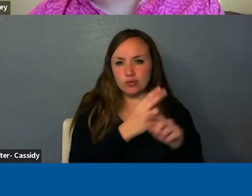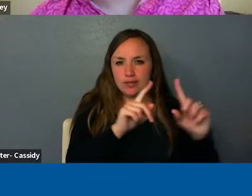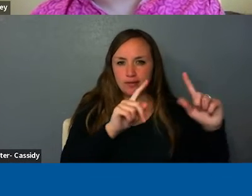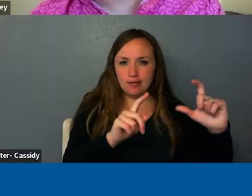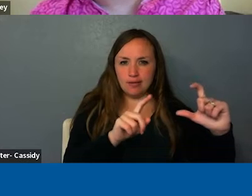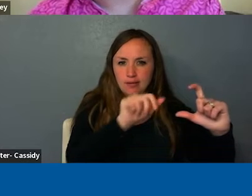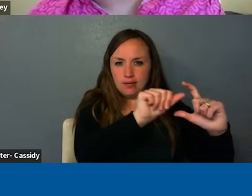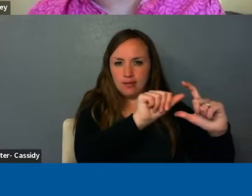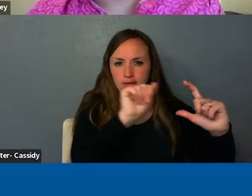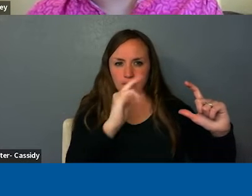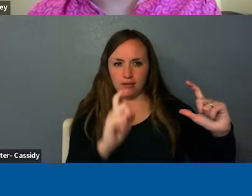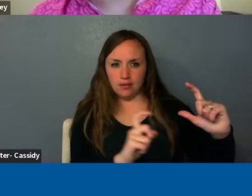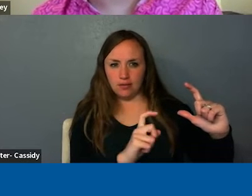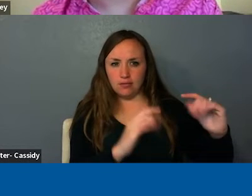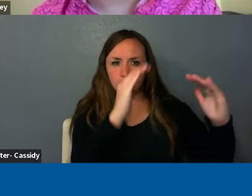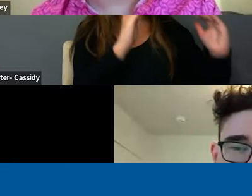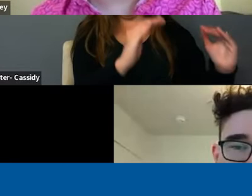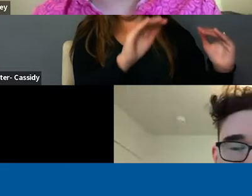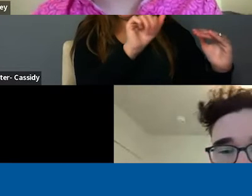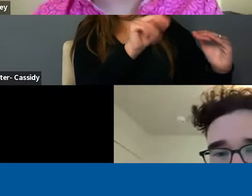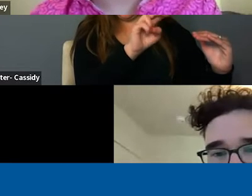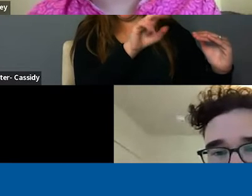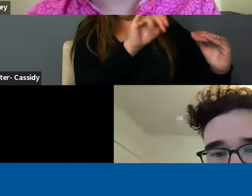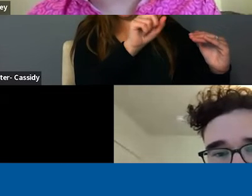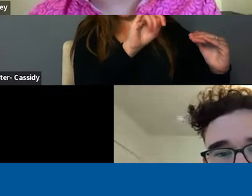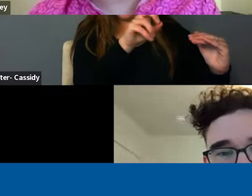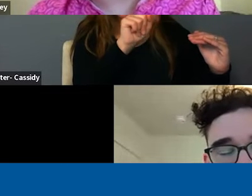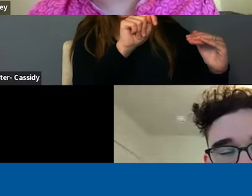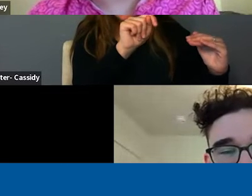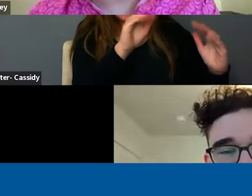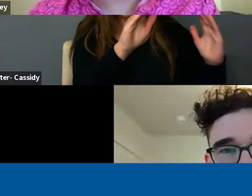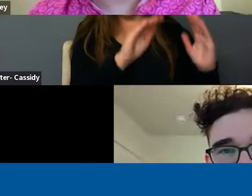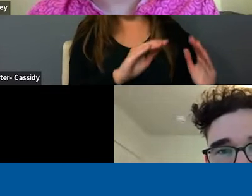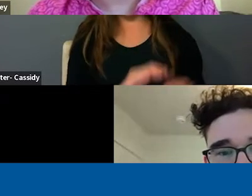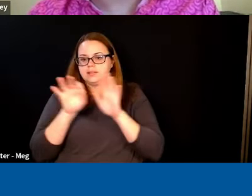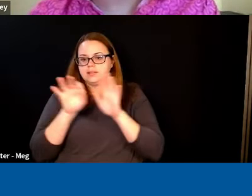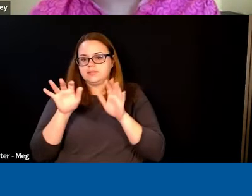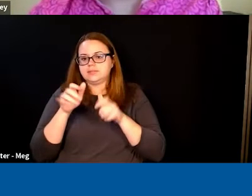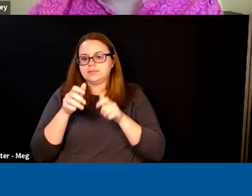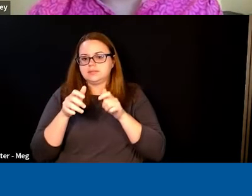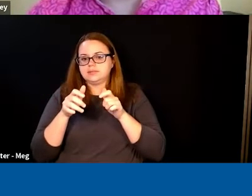Text uses CanvasText. Selected text foreground and background use HighlightText and Highlight.